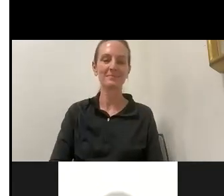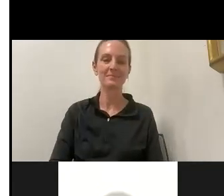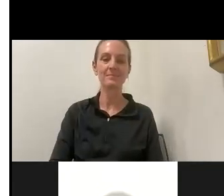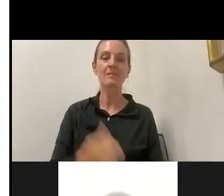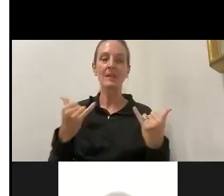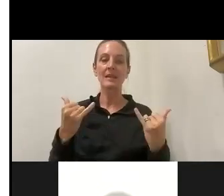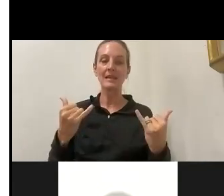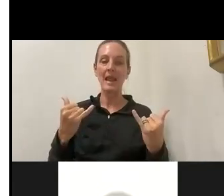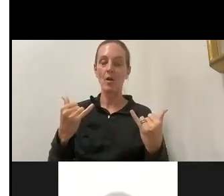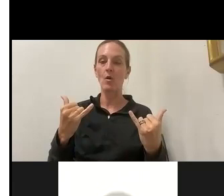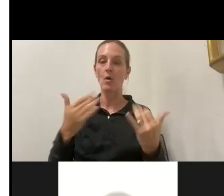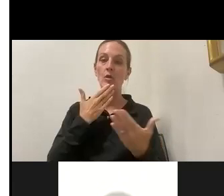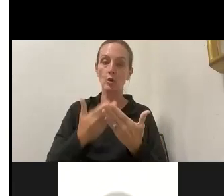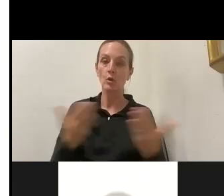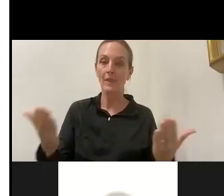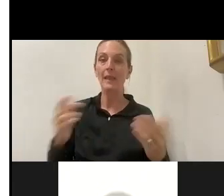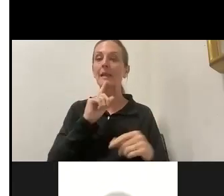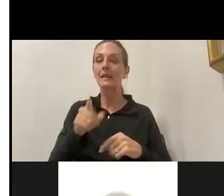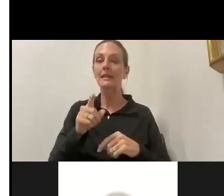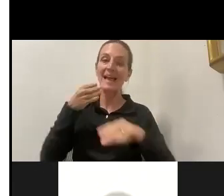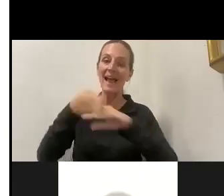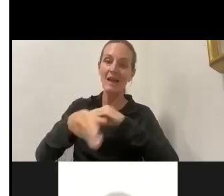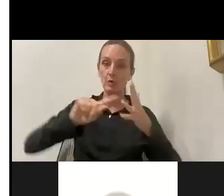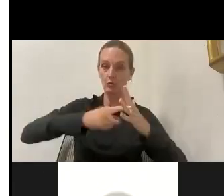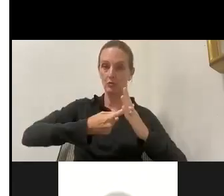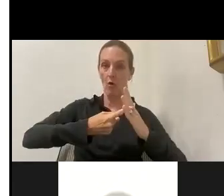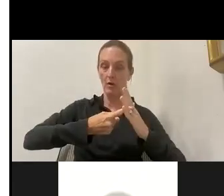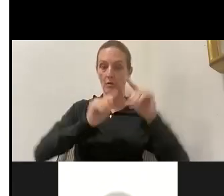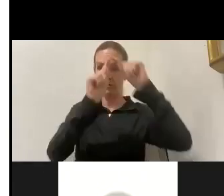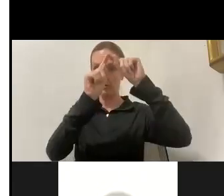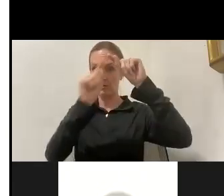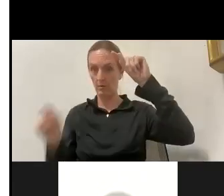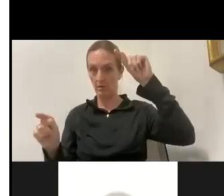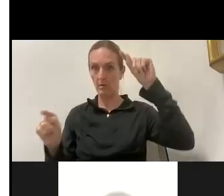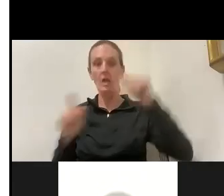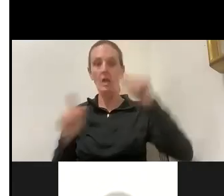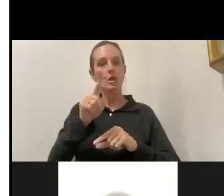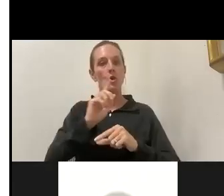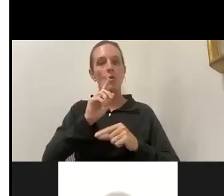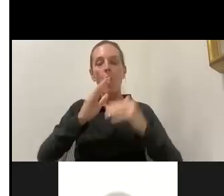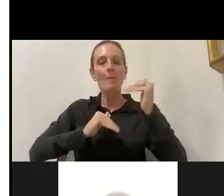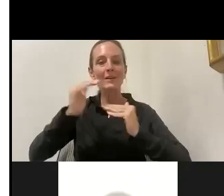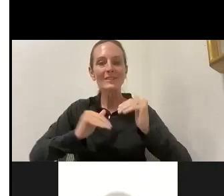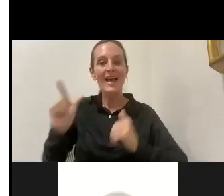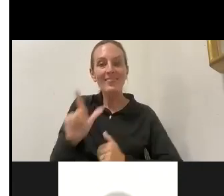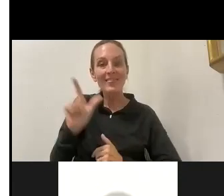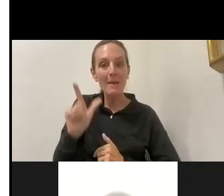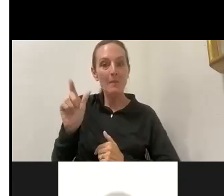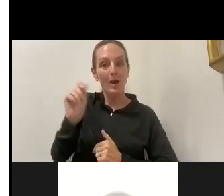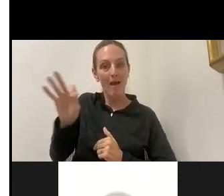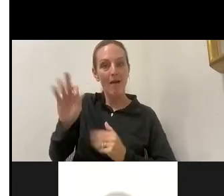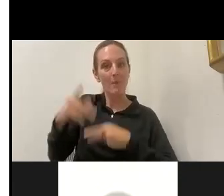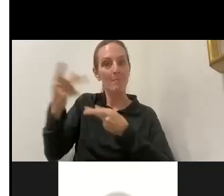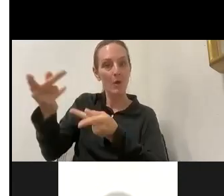these proposals is once you start you are building a library of proposals, and generally you can take